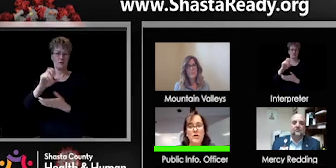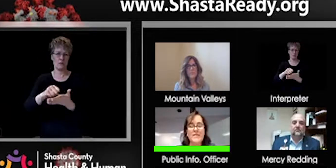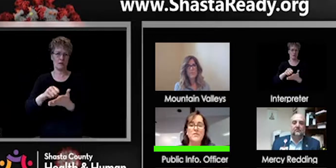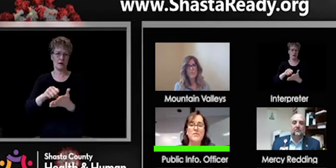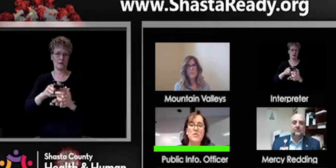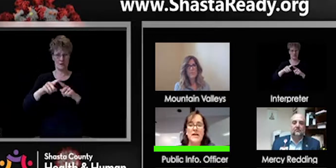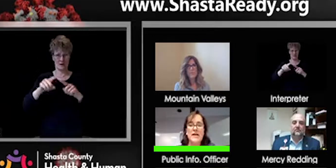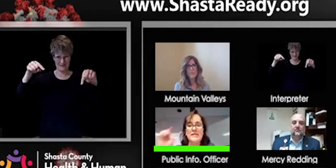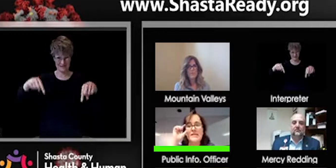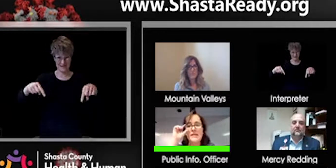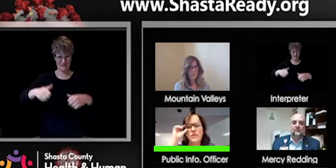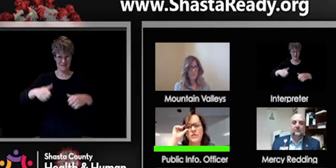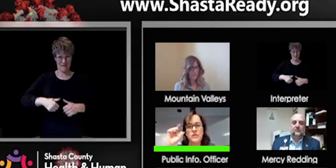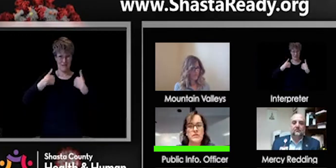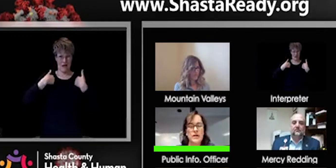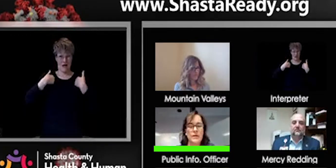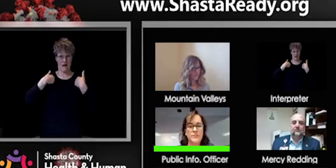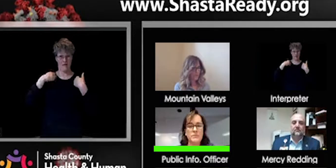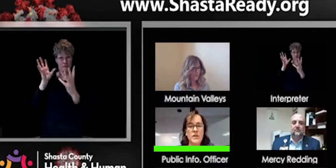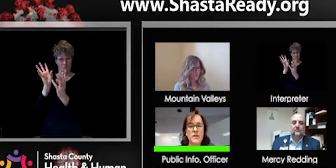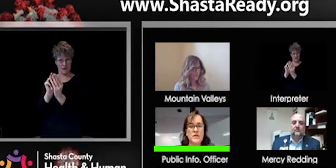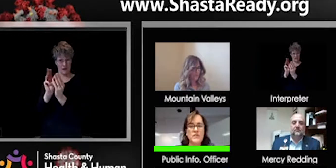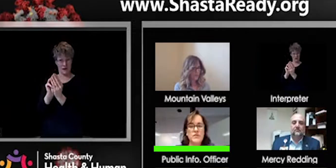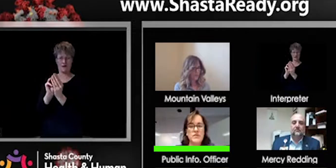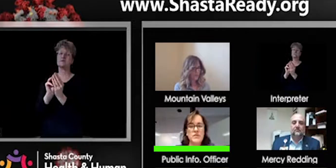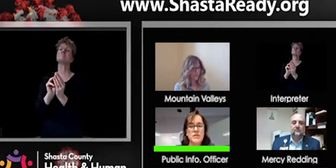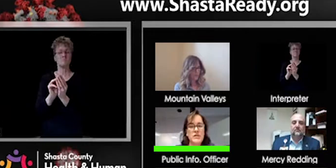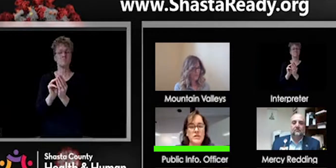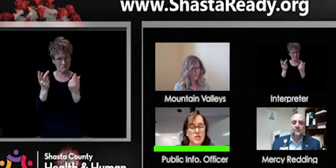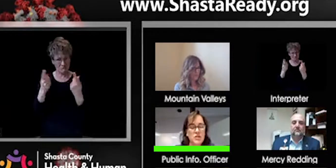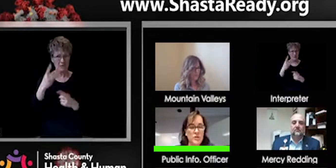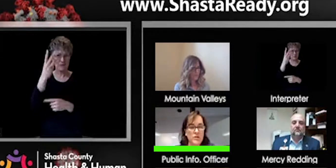forward, and then, of course, as needed if there’s something that we need to share